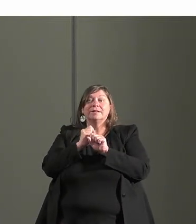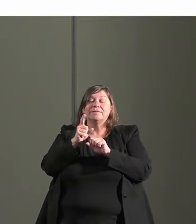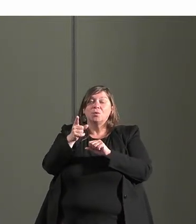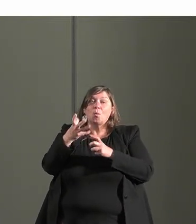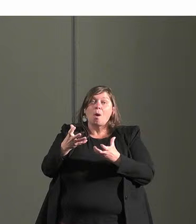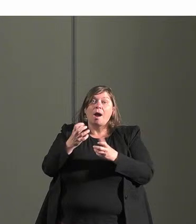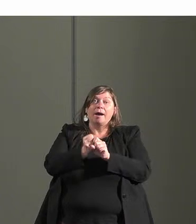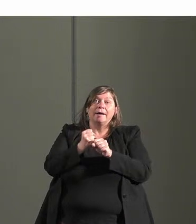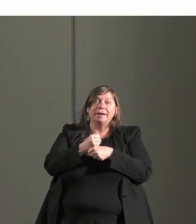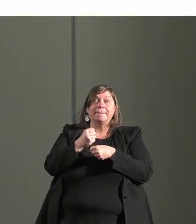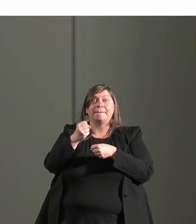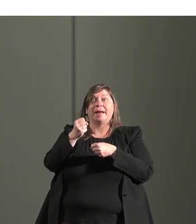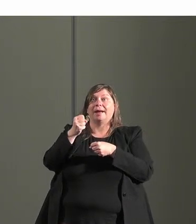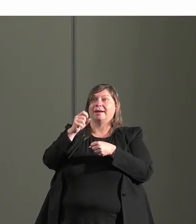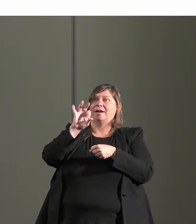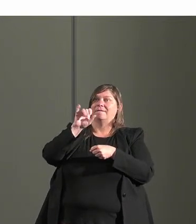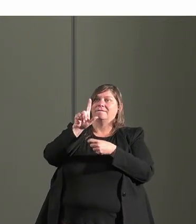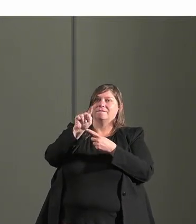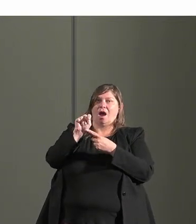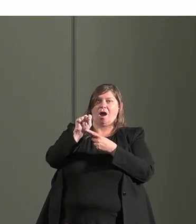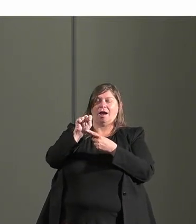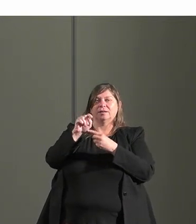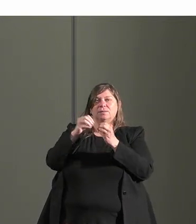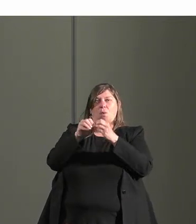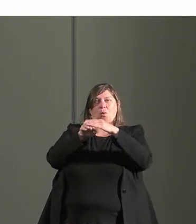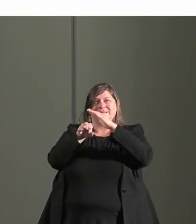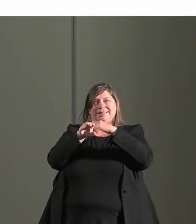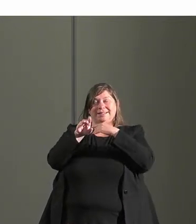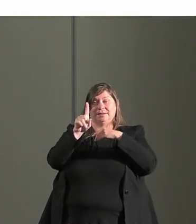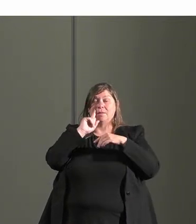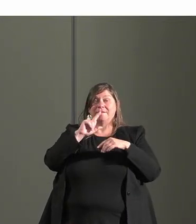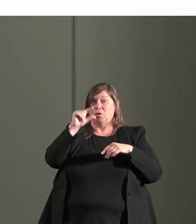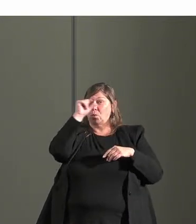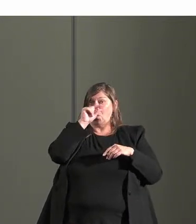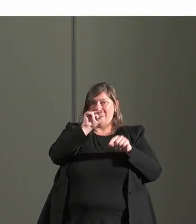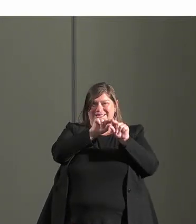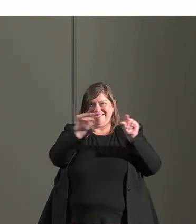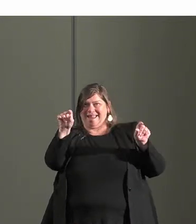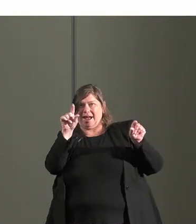Google material materialIO, making